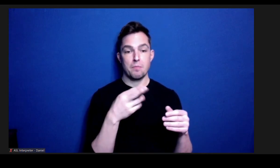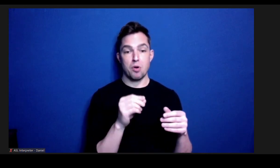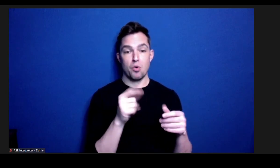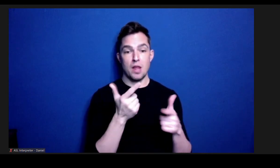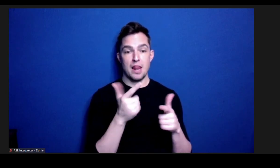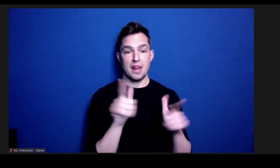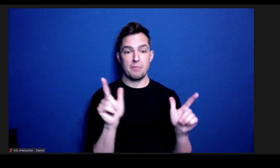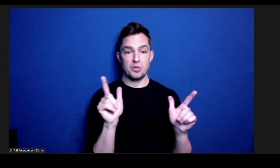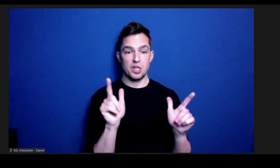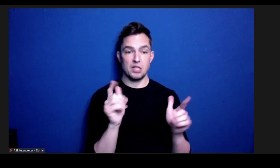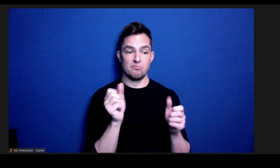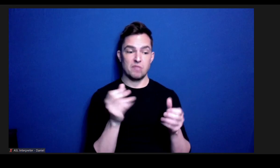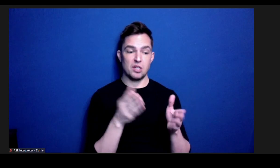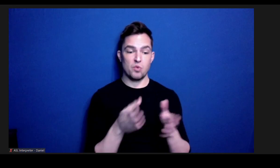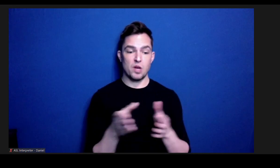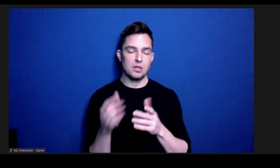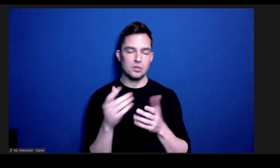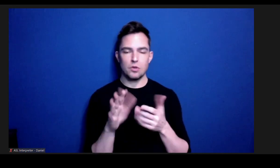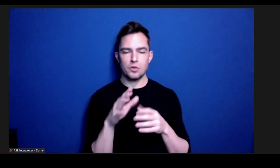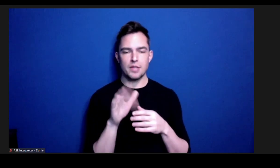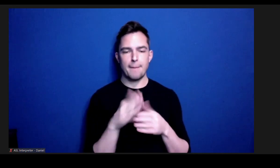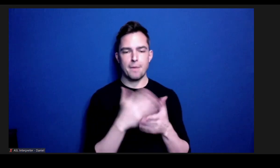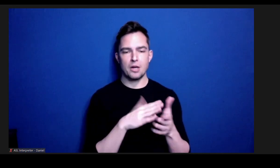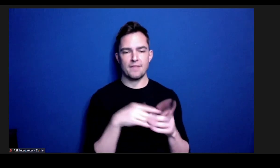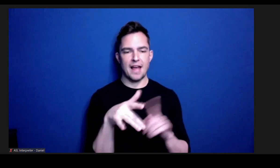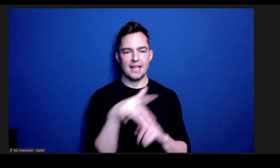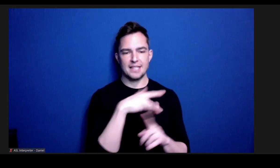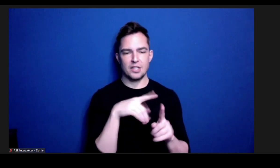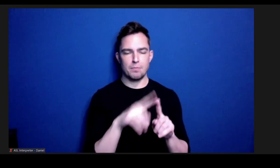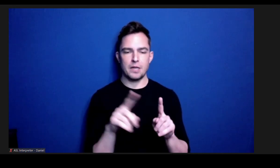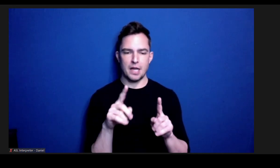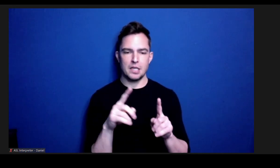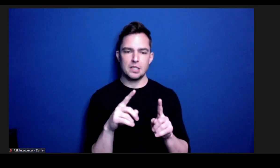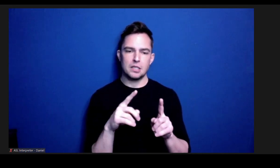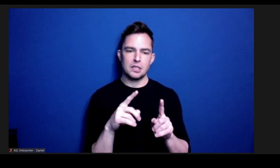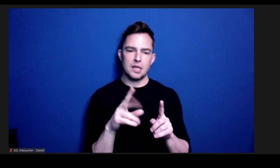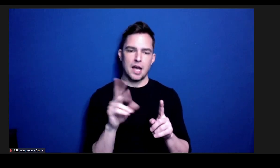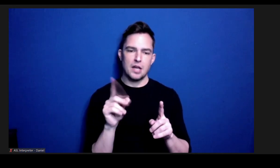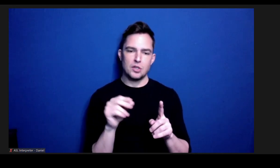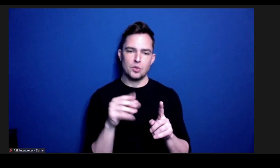that aspect of isolation. But I do take solace in the fact that like, you know, I'm training